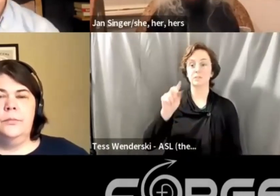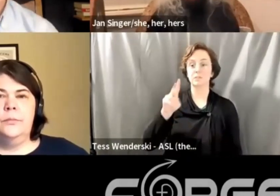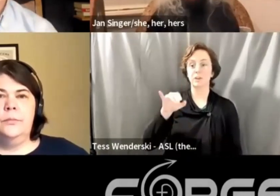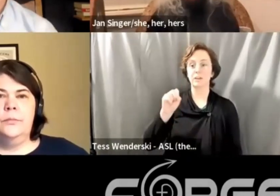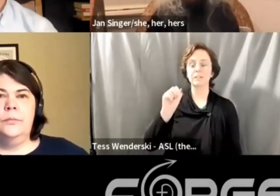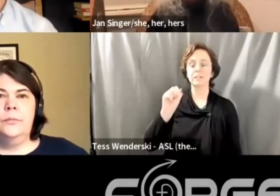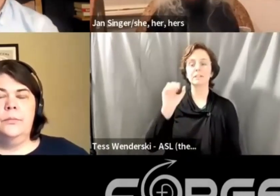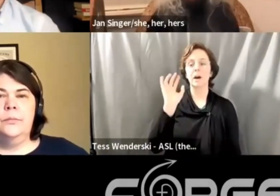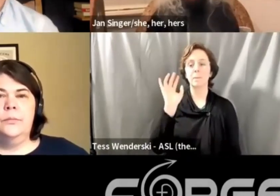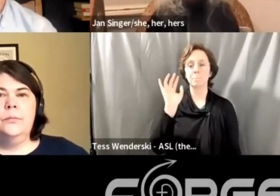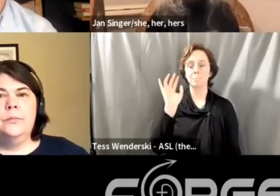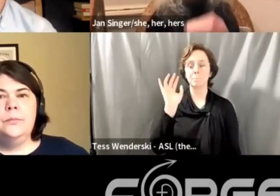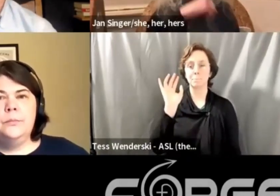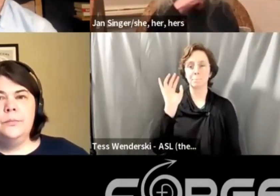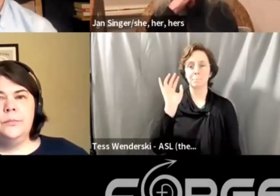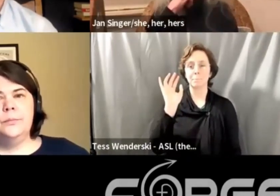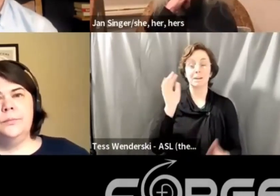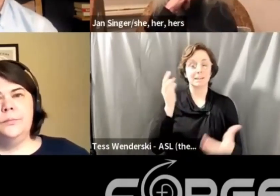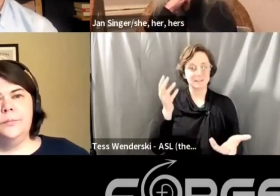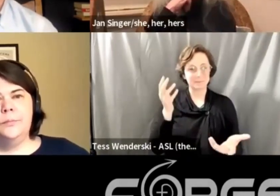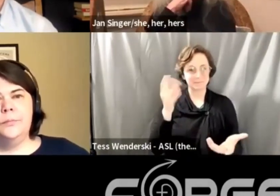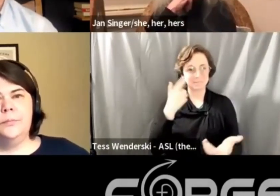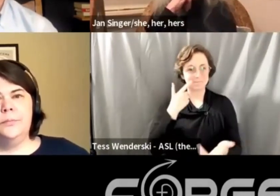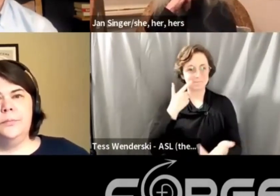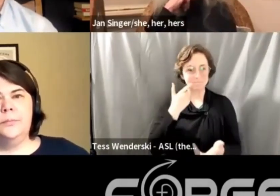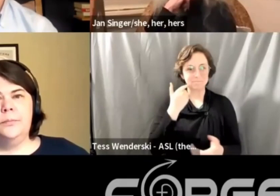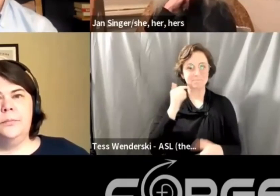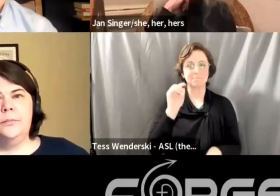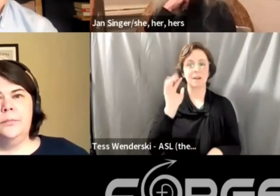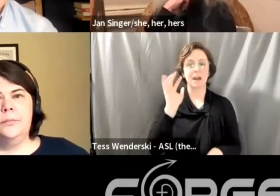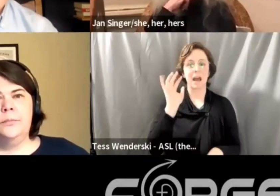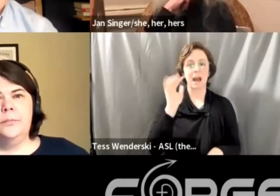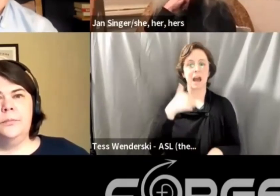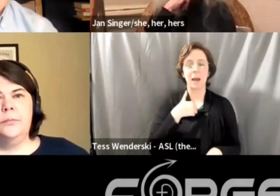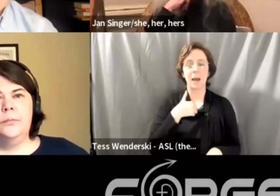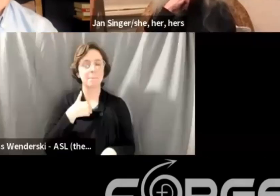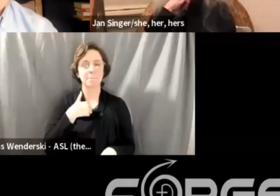So I'm probably not the only therapist, right?